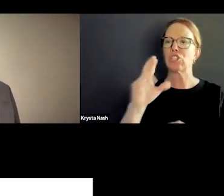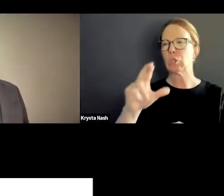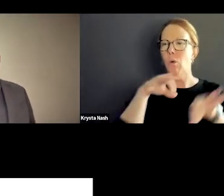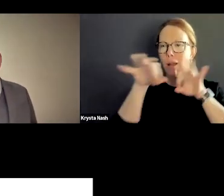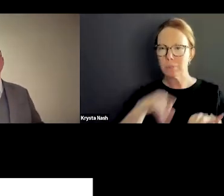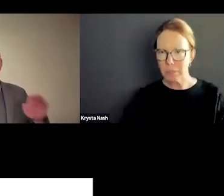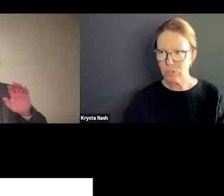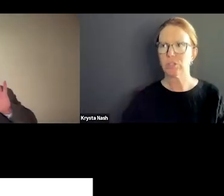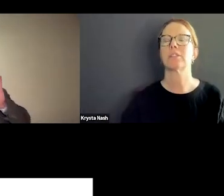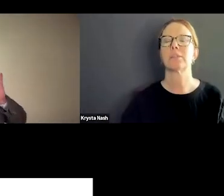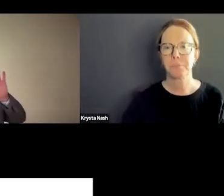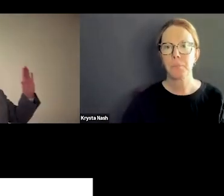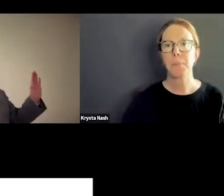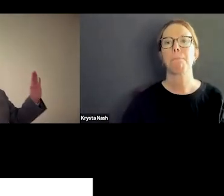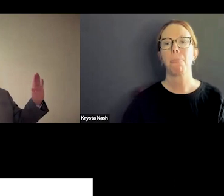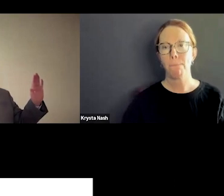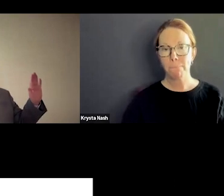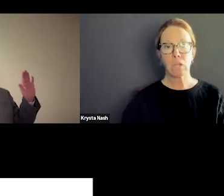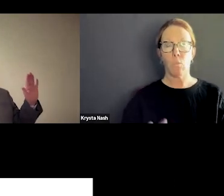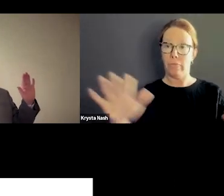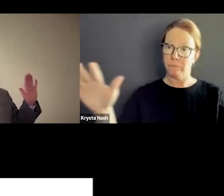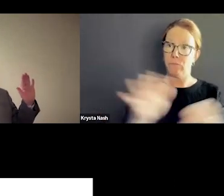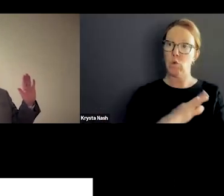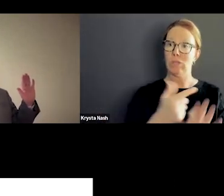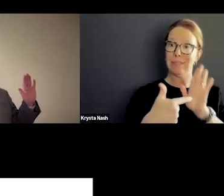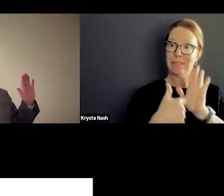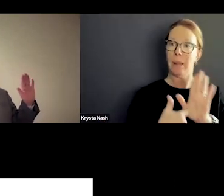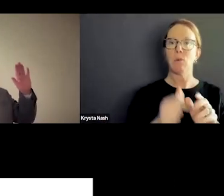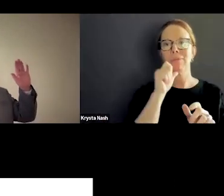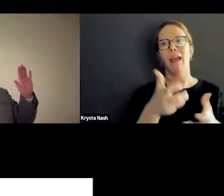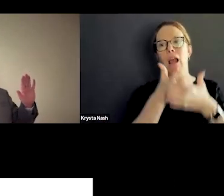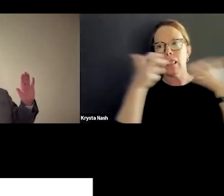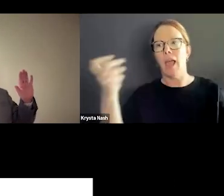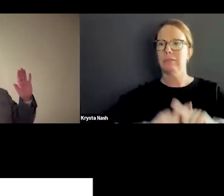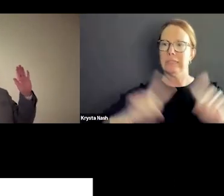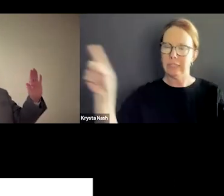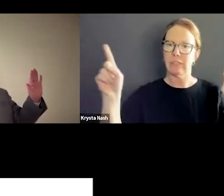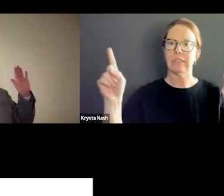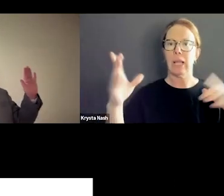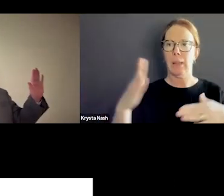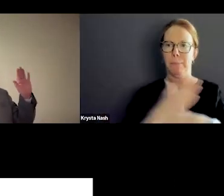So again when we look at the full sample there was not a lot of difference between these outcomes on the full sample.